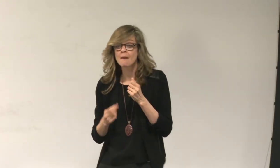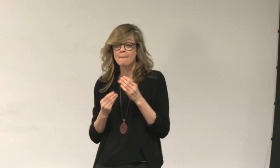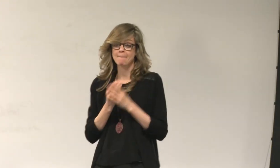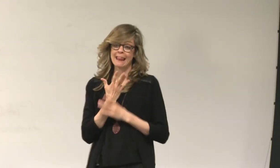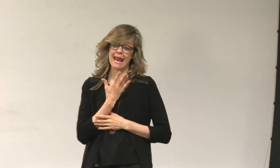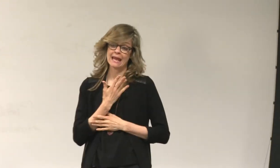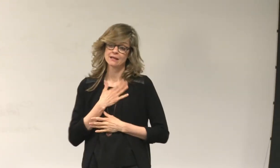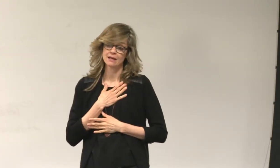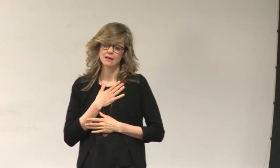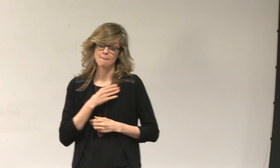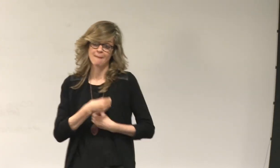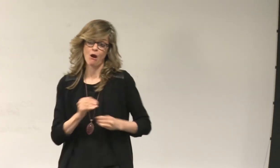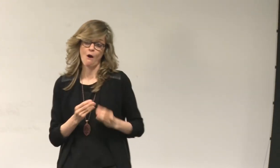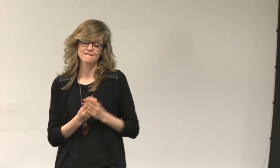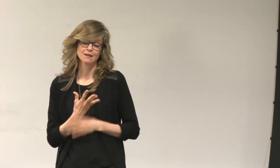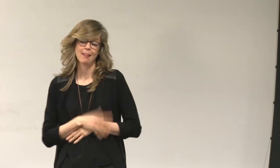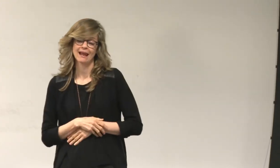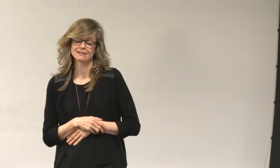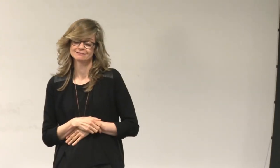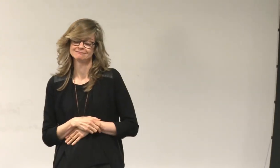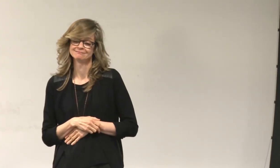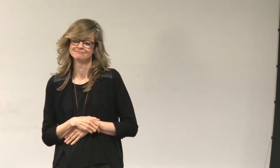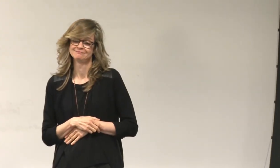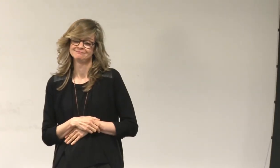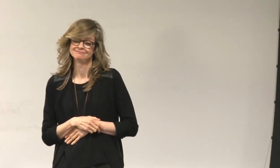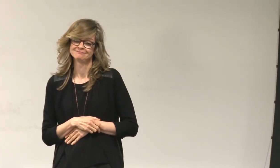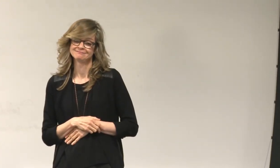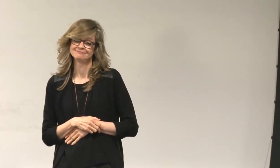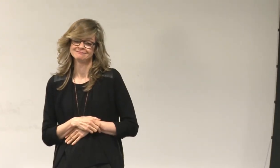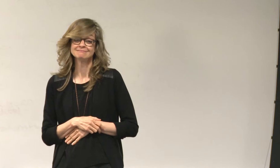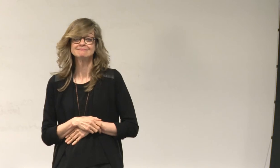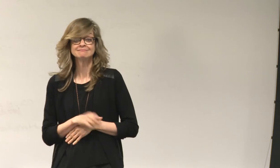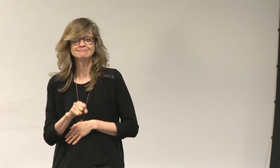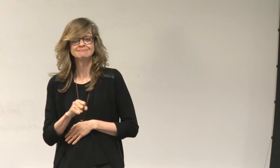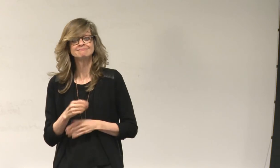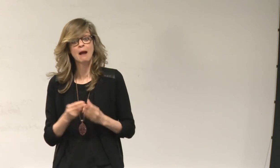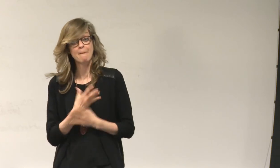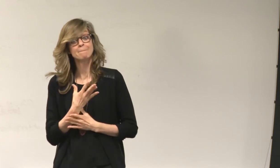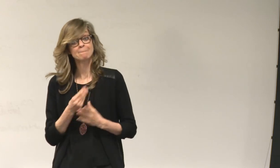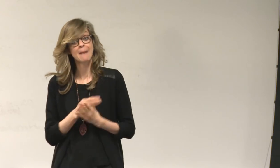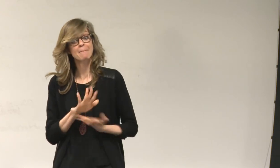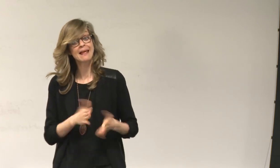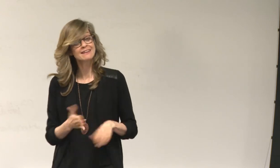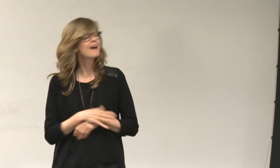OH, I THOUGHT MY PLANTS WERE GONNA DIE. MY PLANTS IN MY OFFICE. YES. IT WAS SO SAD.